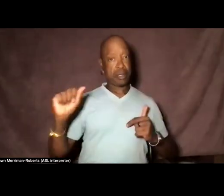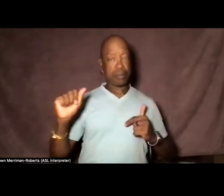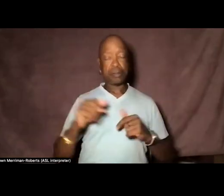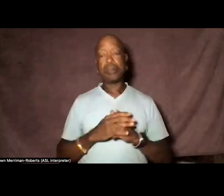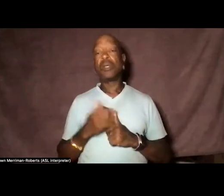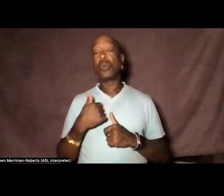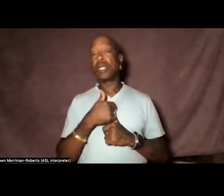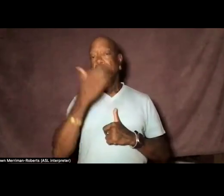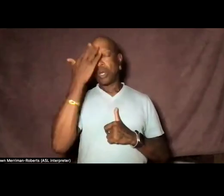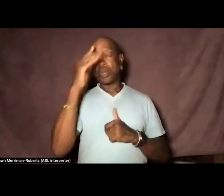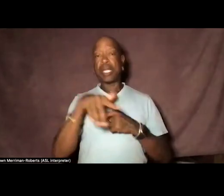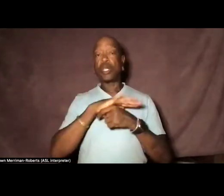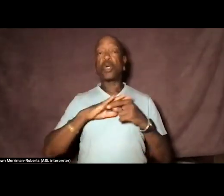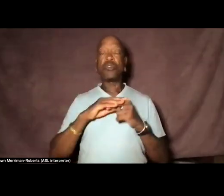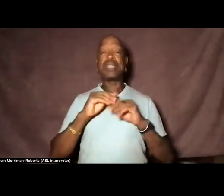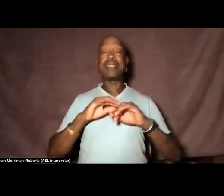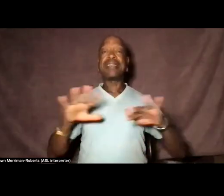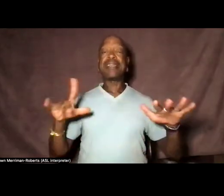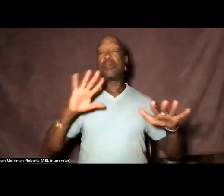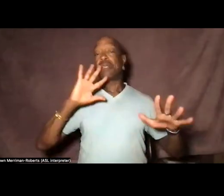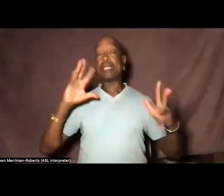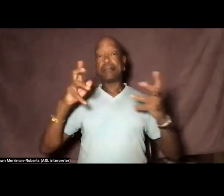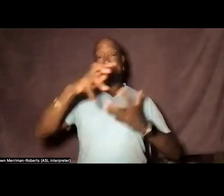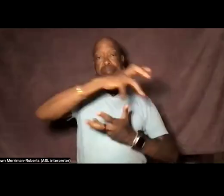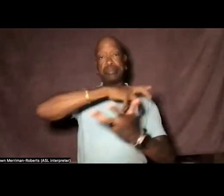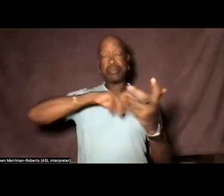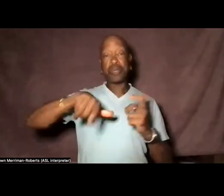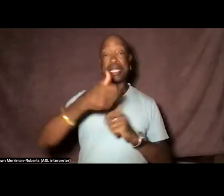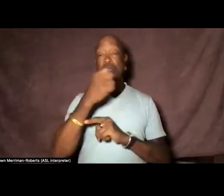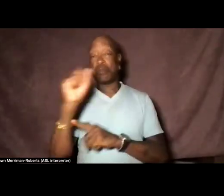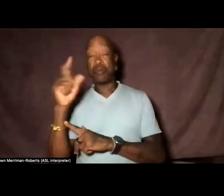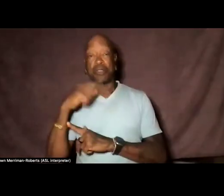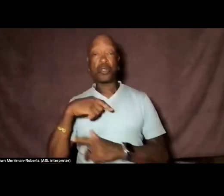Covid intersects with our other movements for racial Justice for queer trans Liberation for